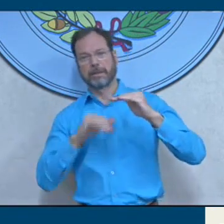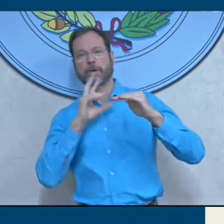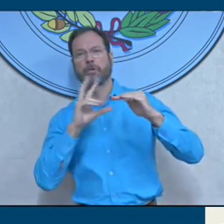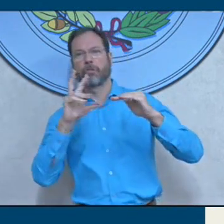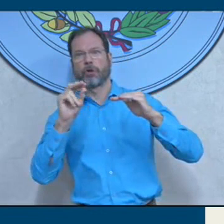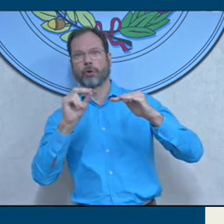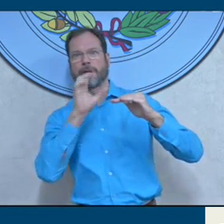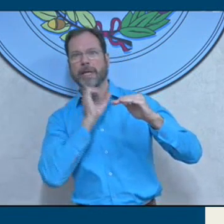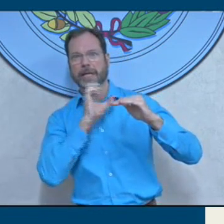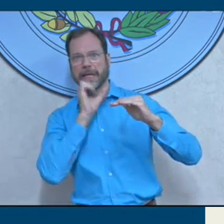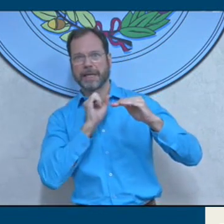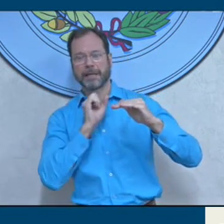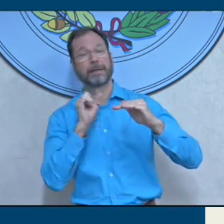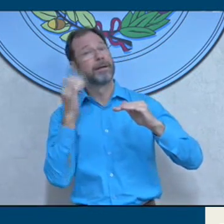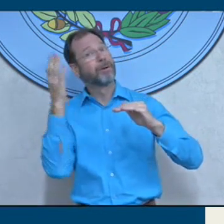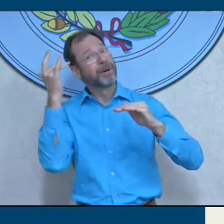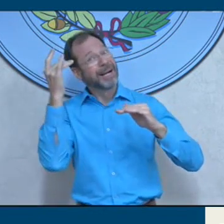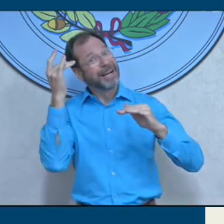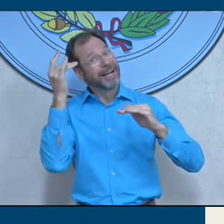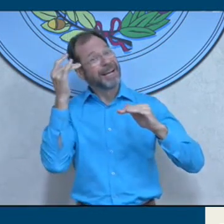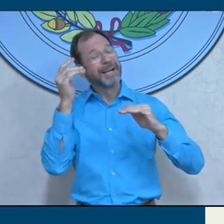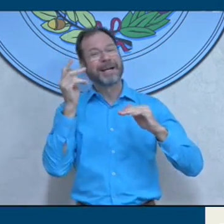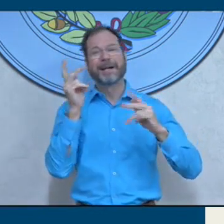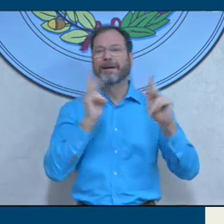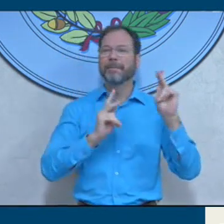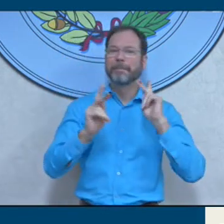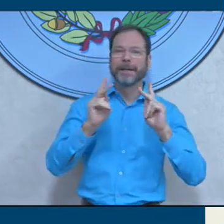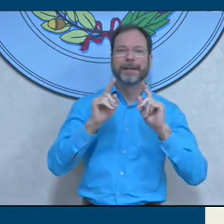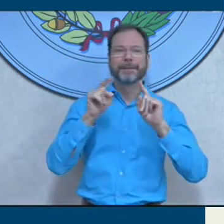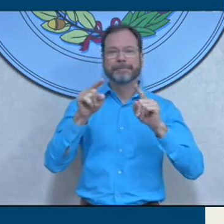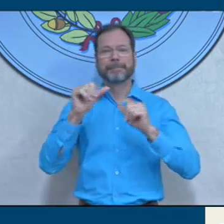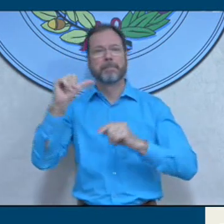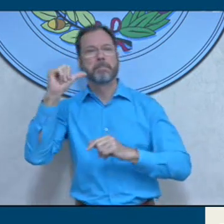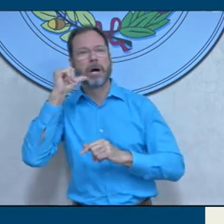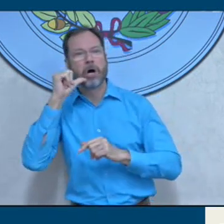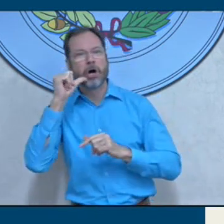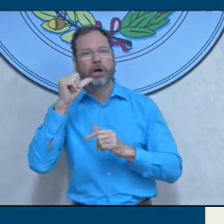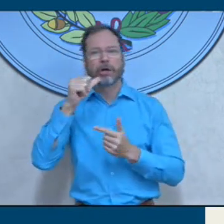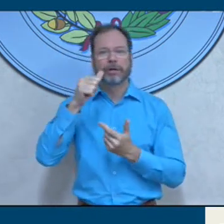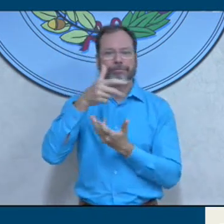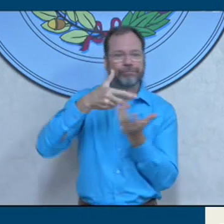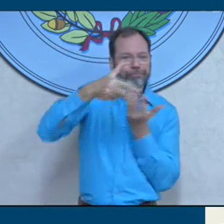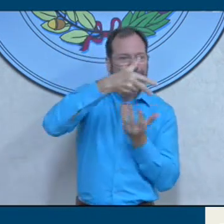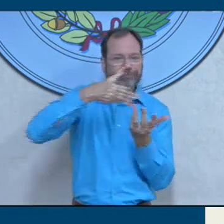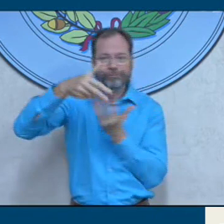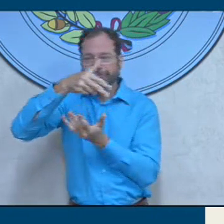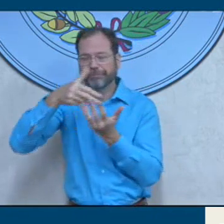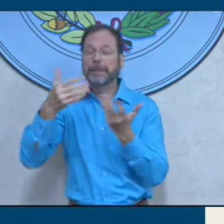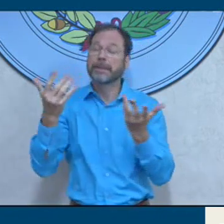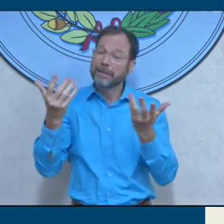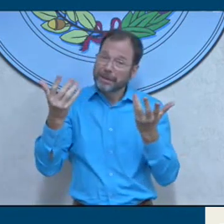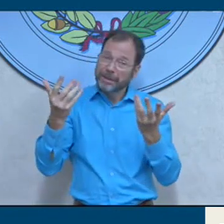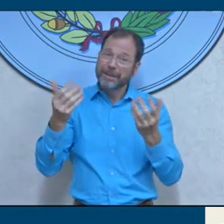TESTED POSITIVE IN THAT COUNTY. ARE UNDER THE AGE OF 30. IN THIS TYPICALLY RESULTS